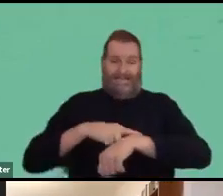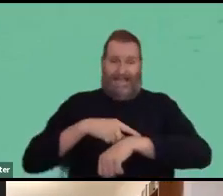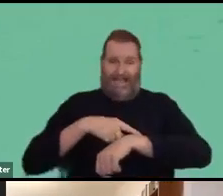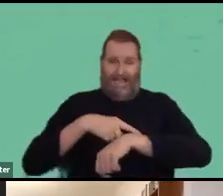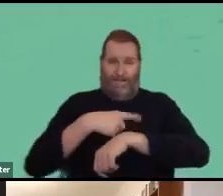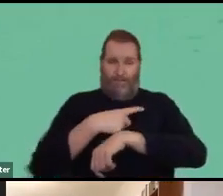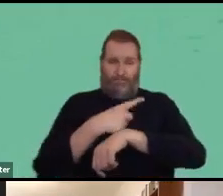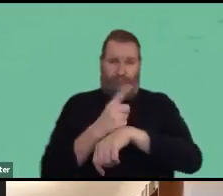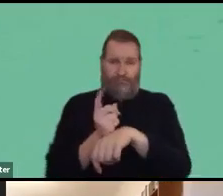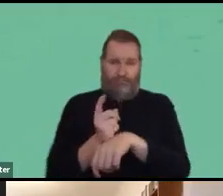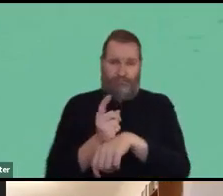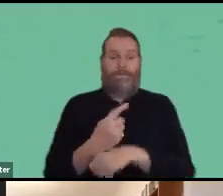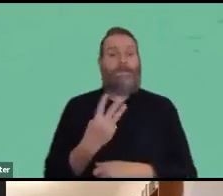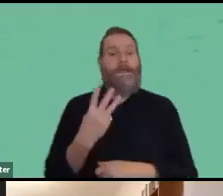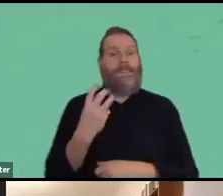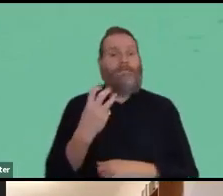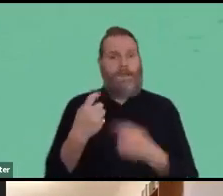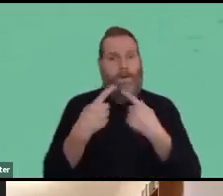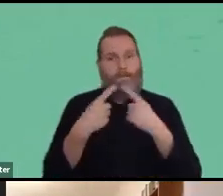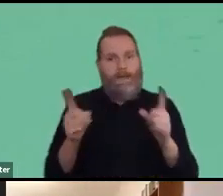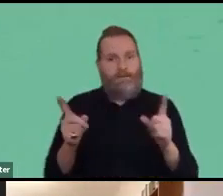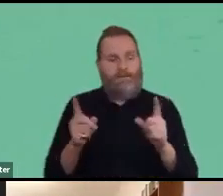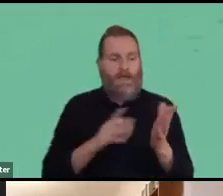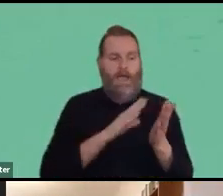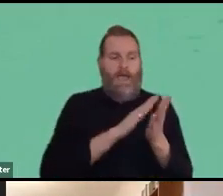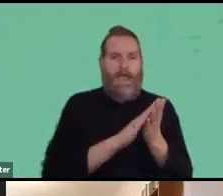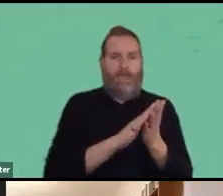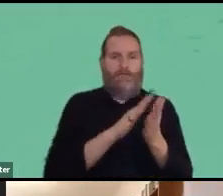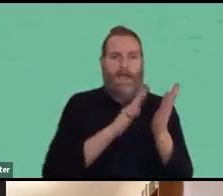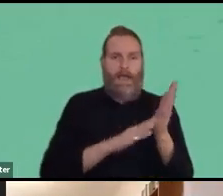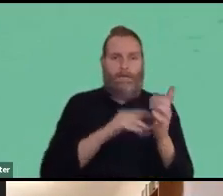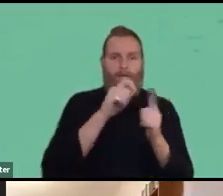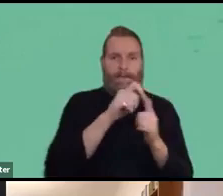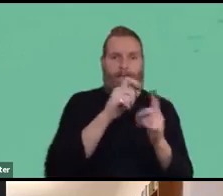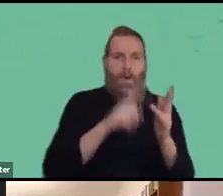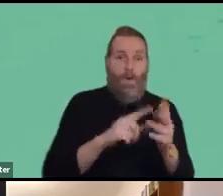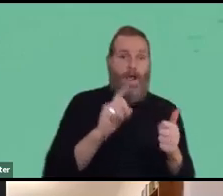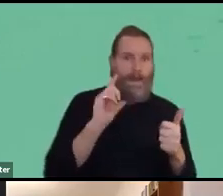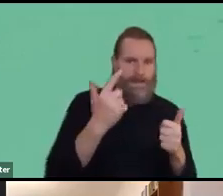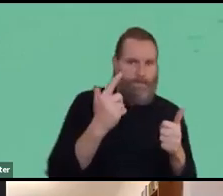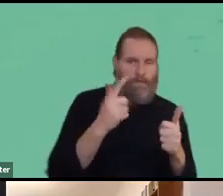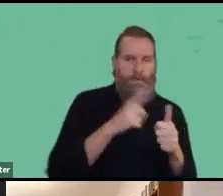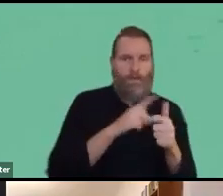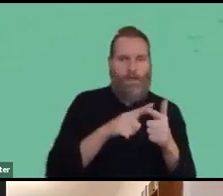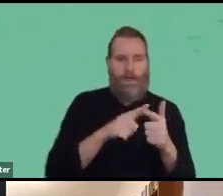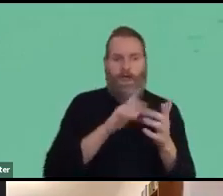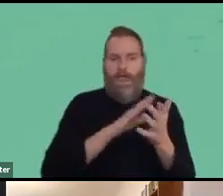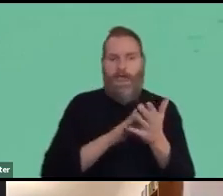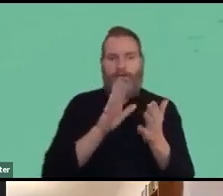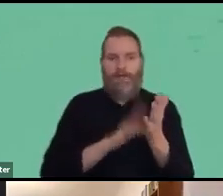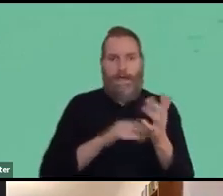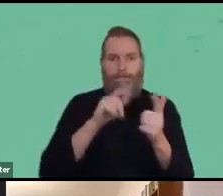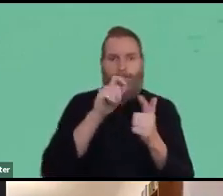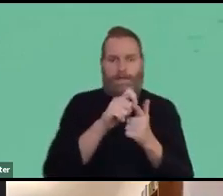three more shout outs HMPO Liverpool, HMRC Salford branch and Battersea and Wandsworth trades council